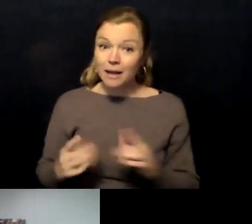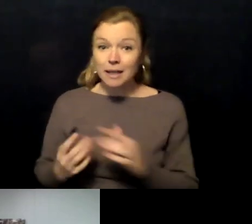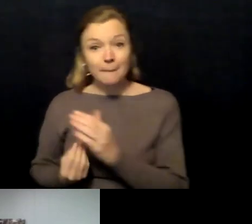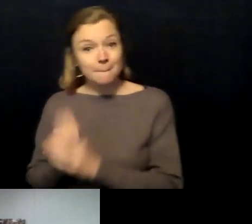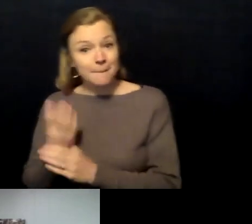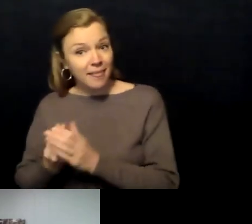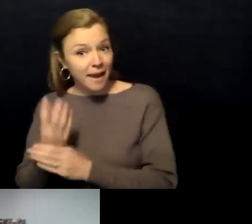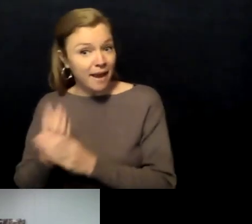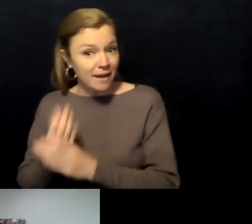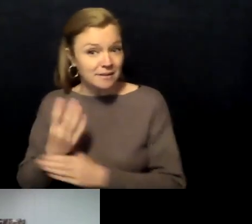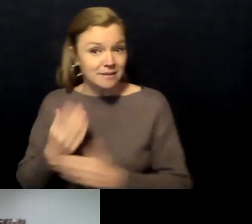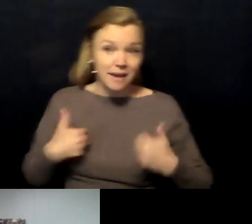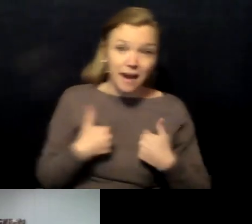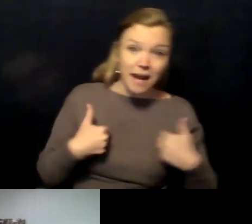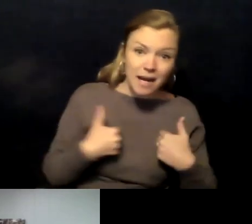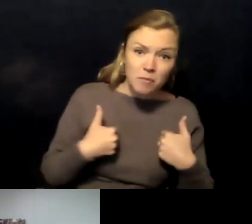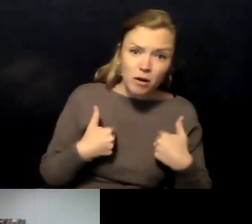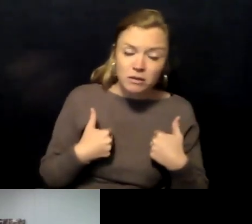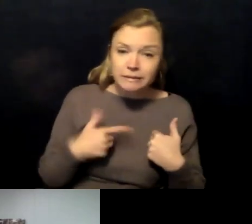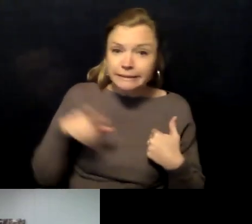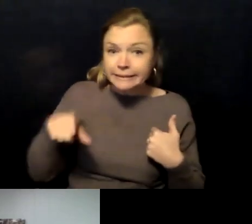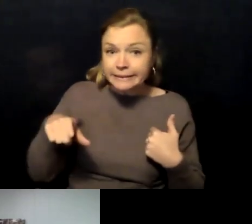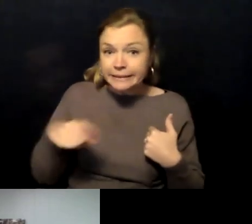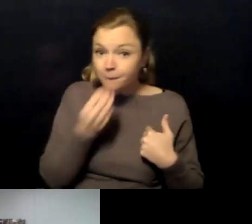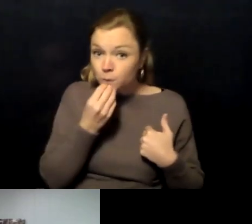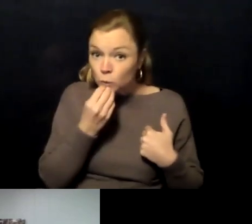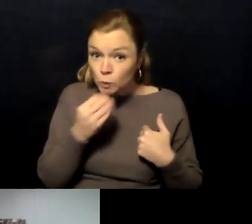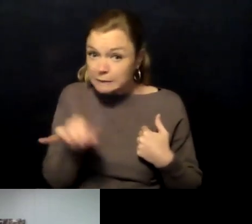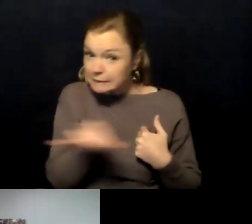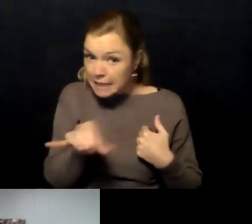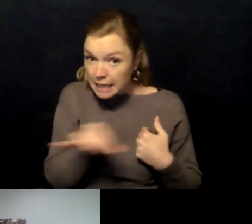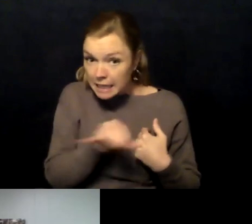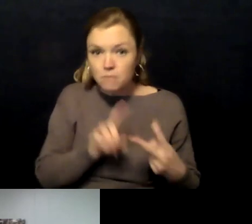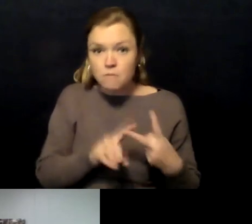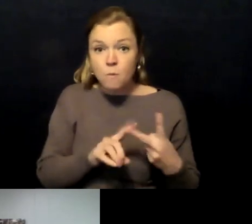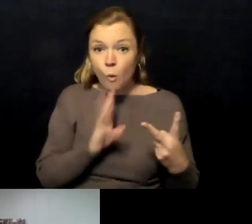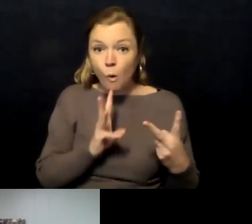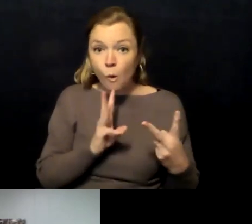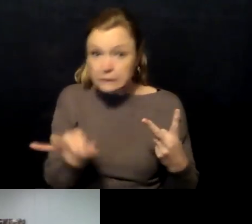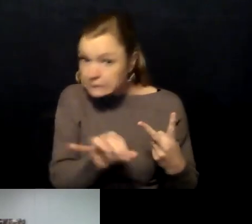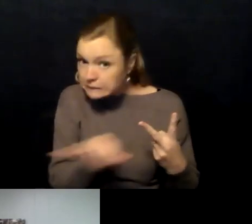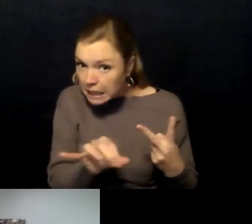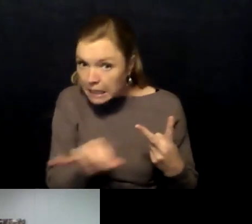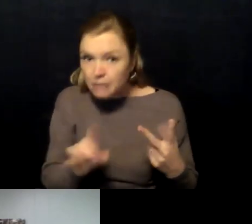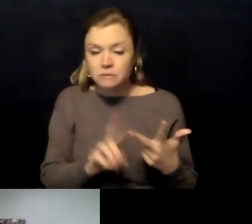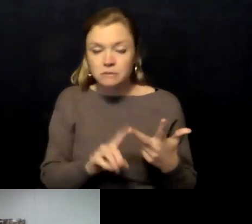water... you know, a suitable habitat to live in.